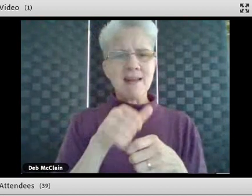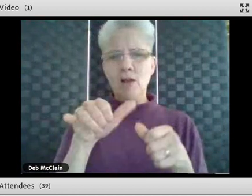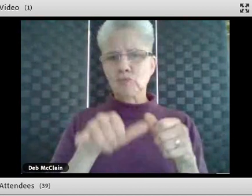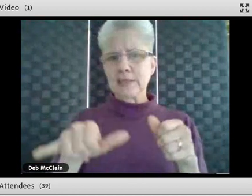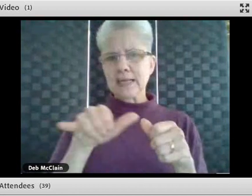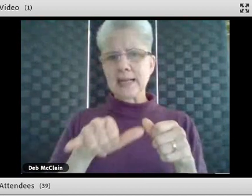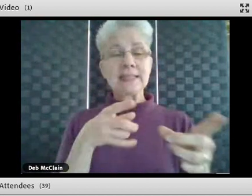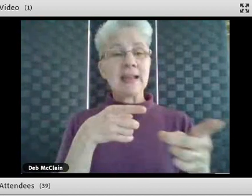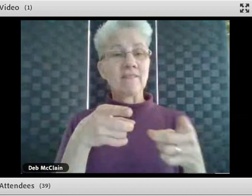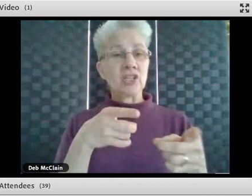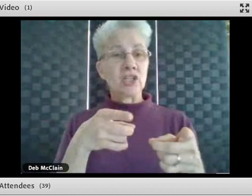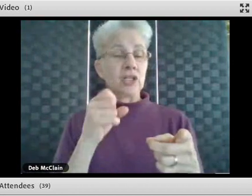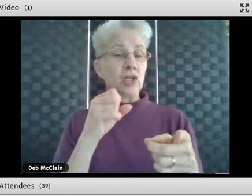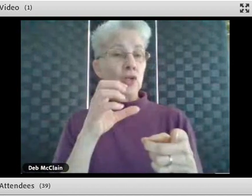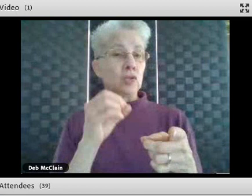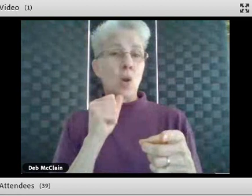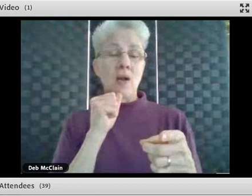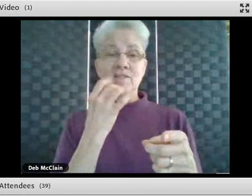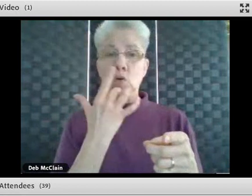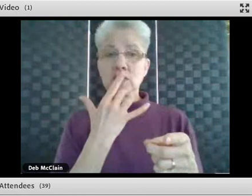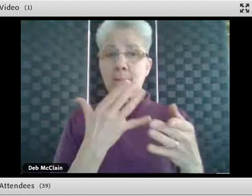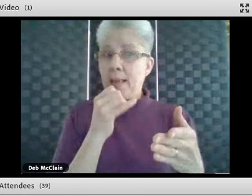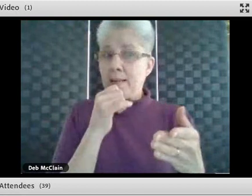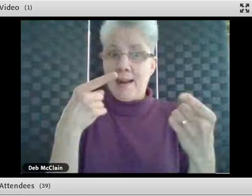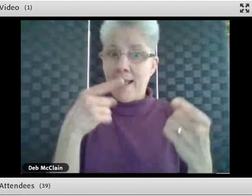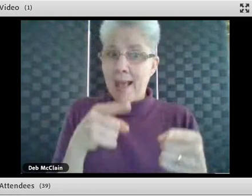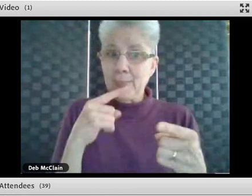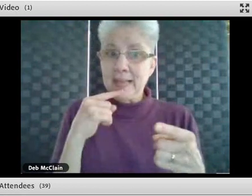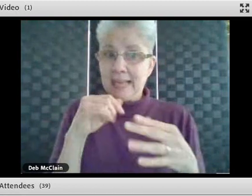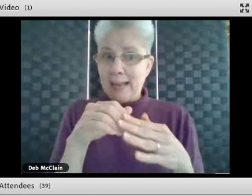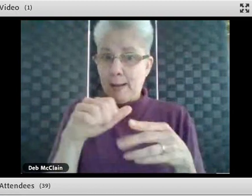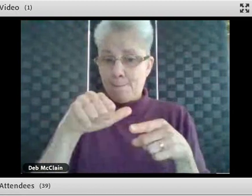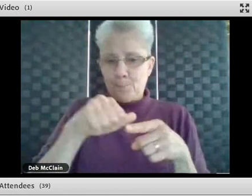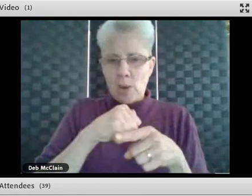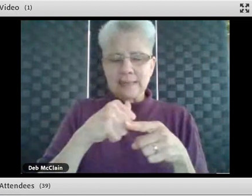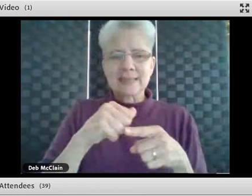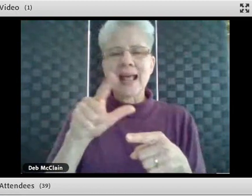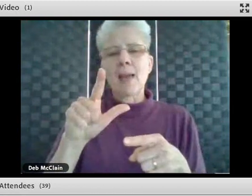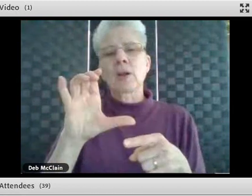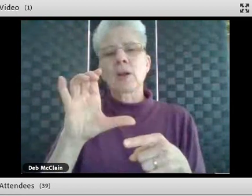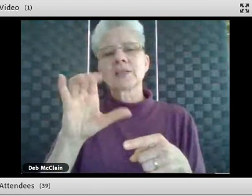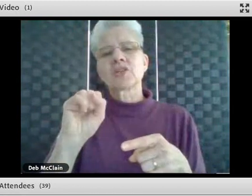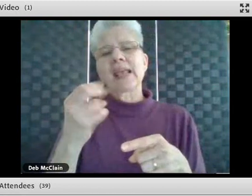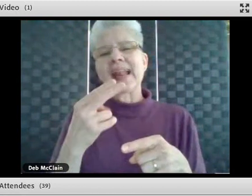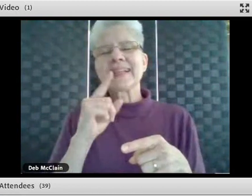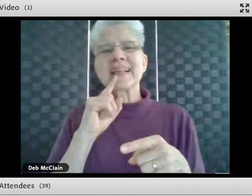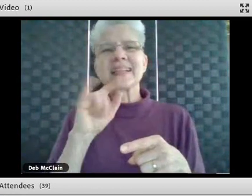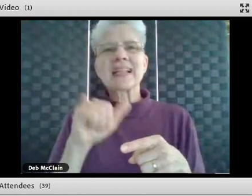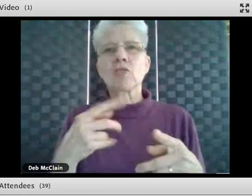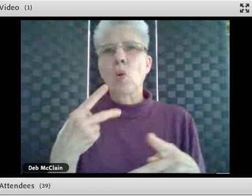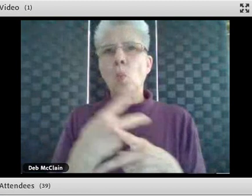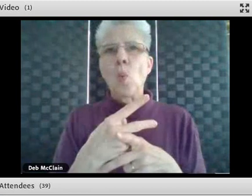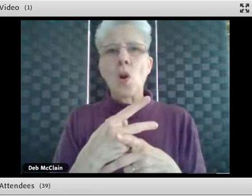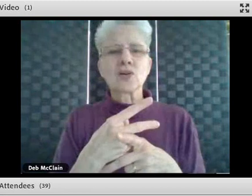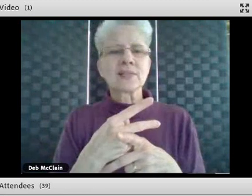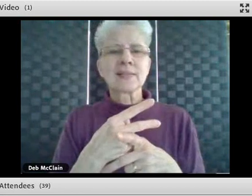So, unfortunately, this may not happen in practice. In fact, Library of Congress Subject Headings is the worst offender, in this regard,